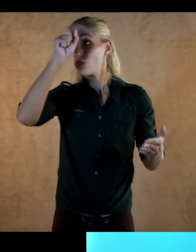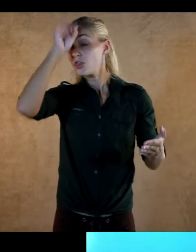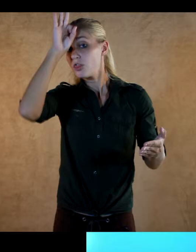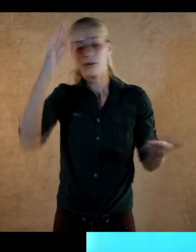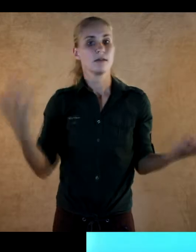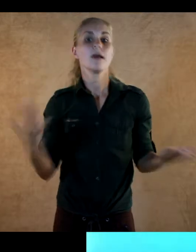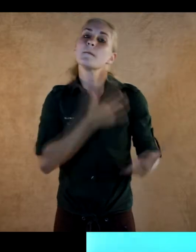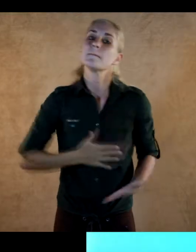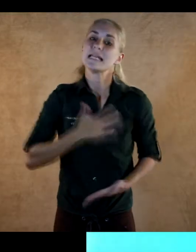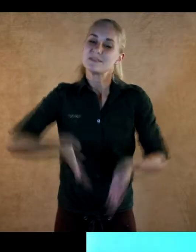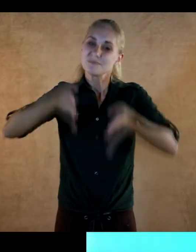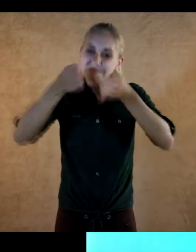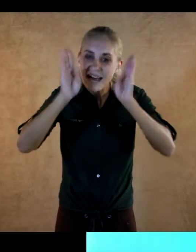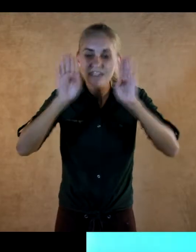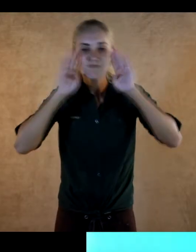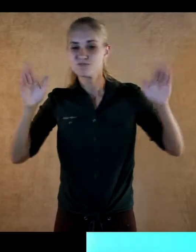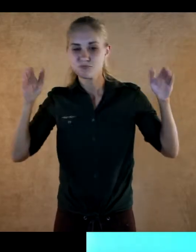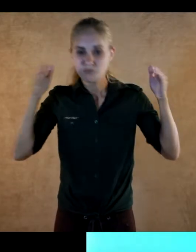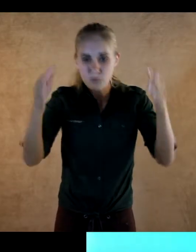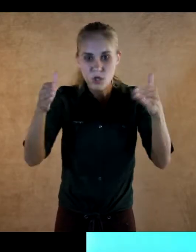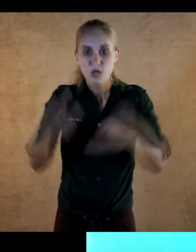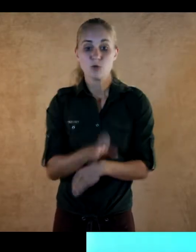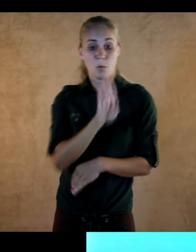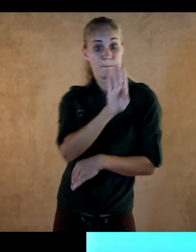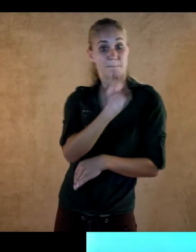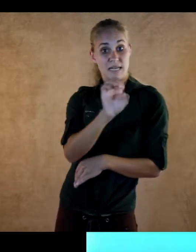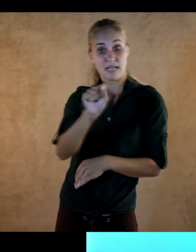So, please pay special attention to our "BE SURE TO" section.